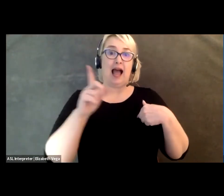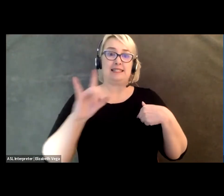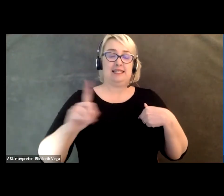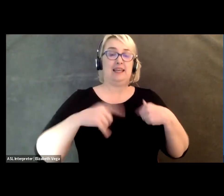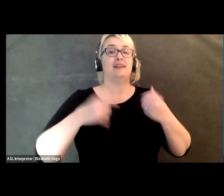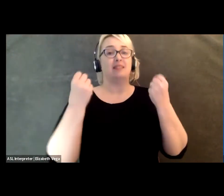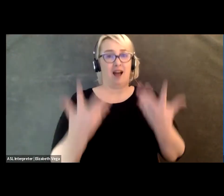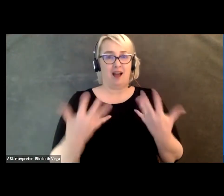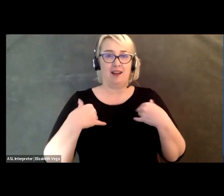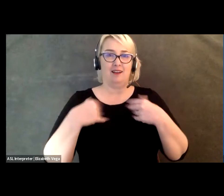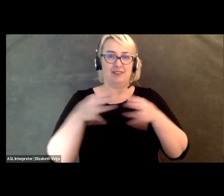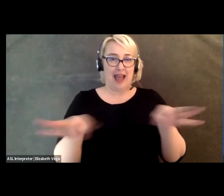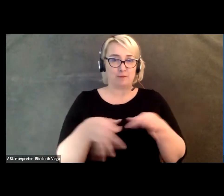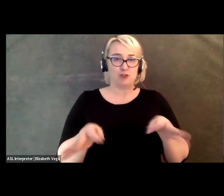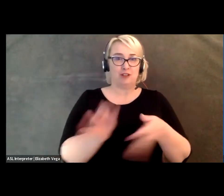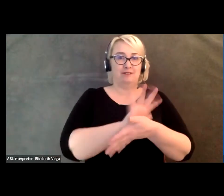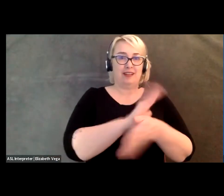Last July , he went off to university.